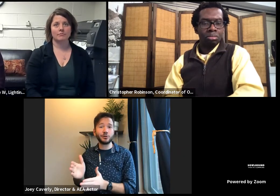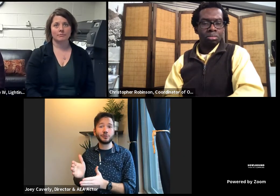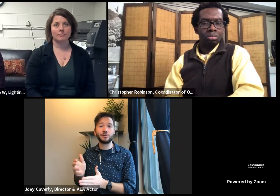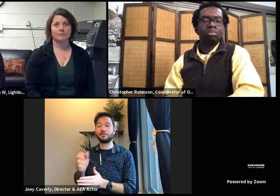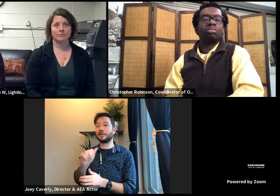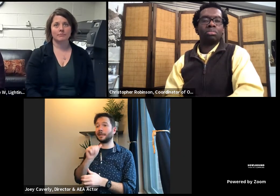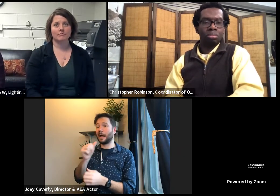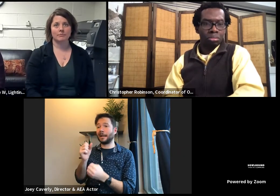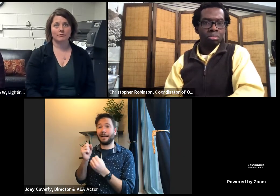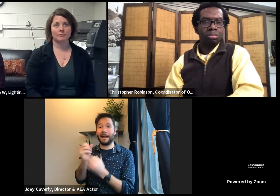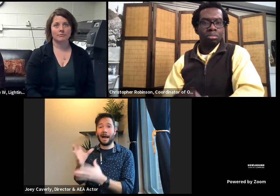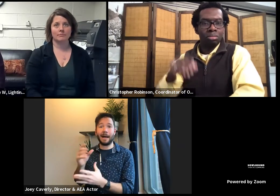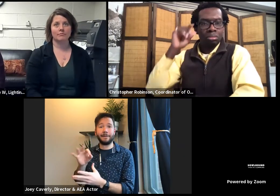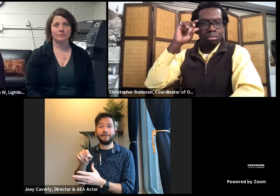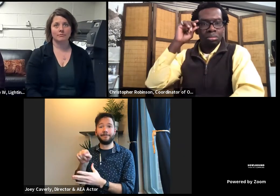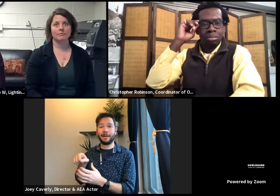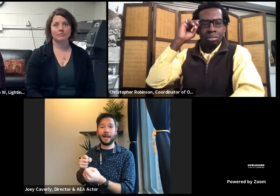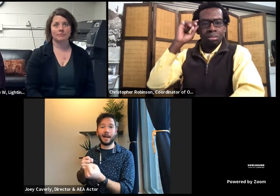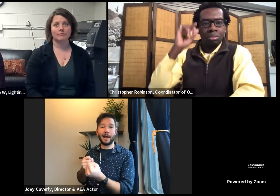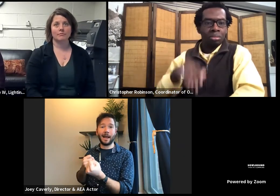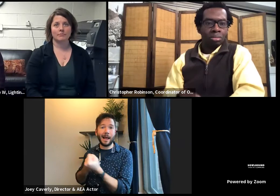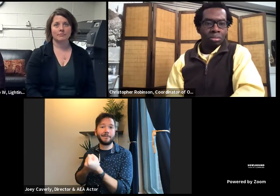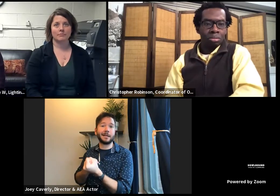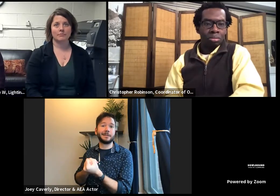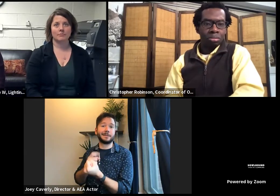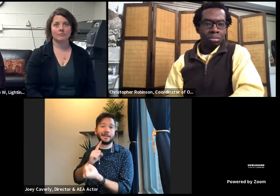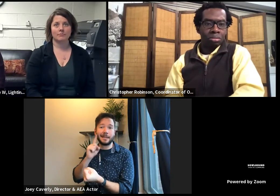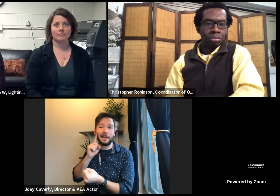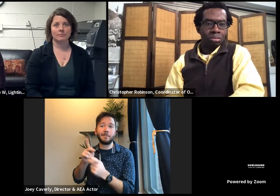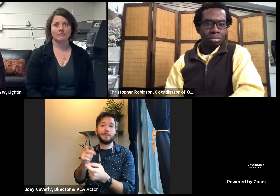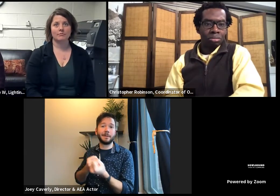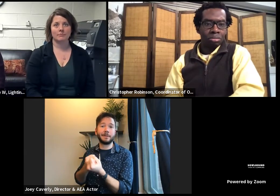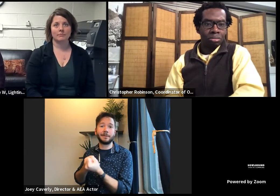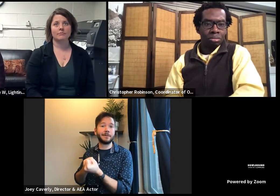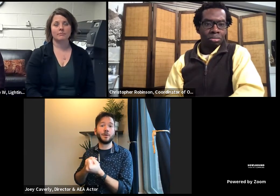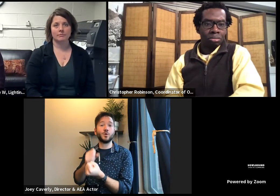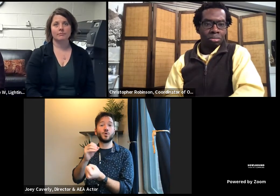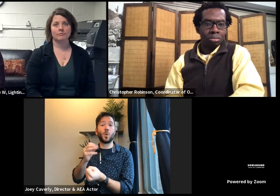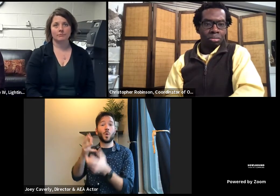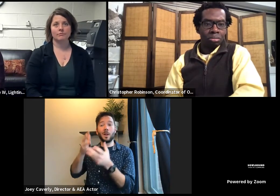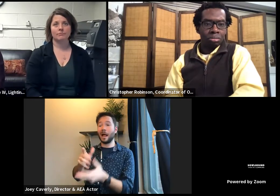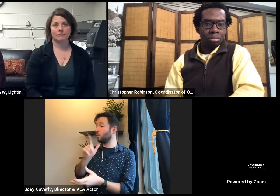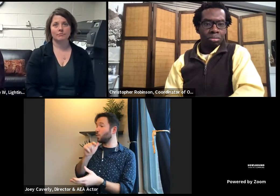where the deaf community may be large, but people are not in leadership.